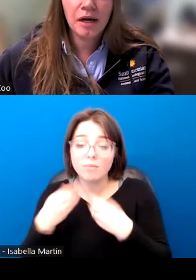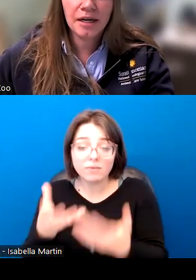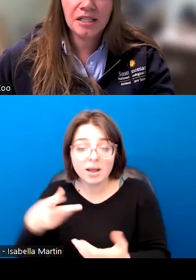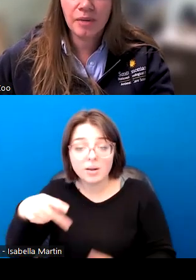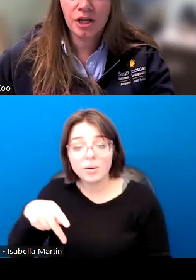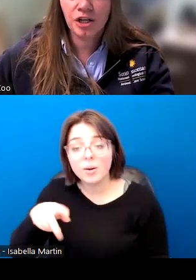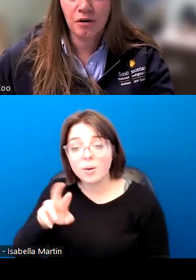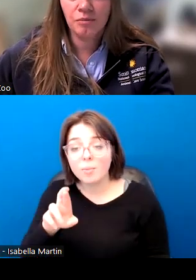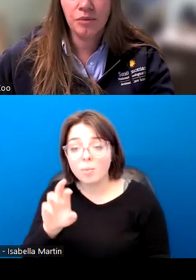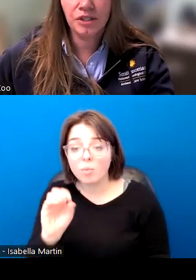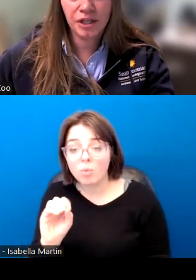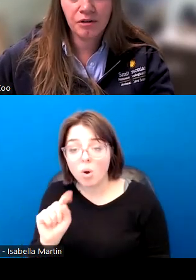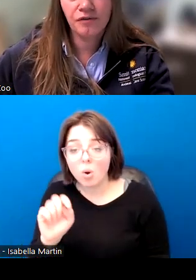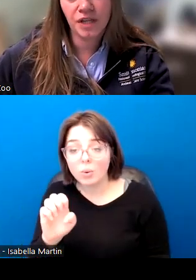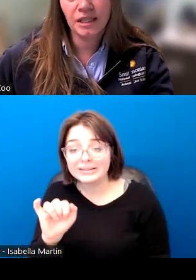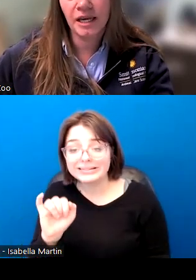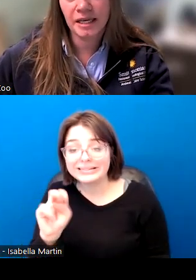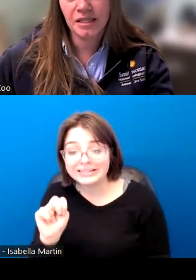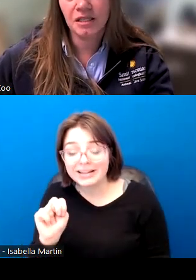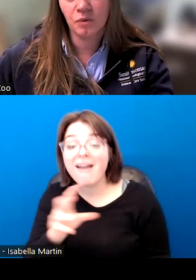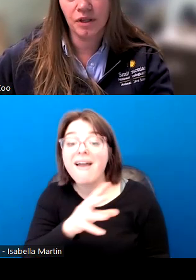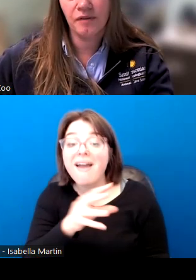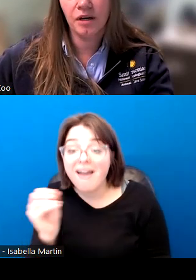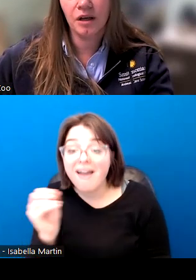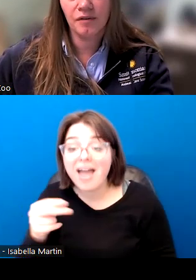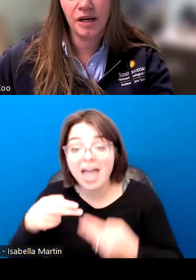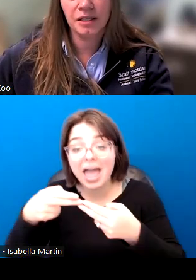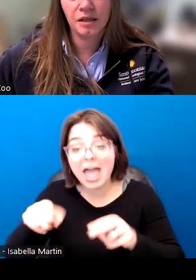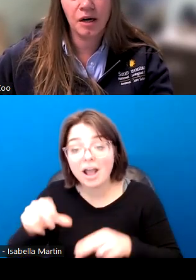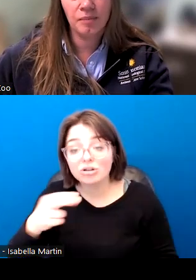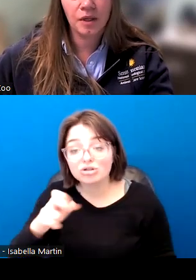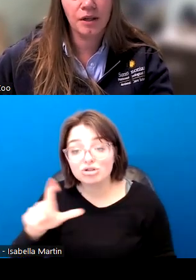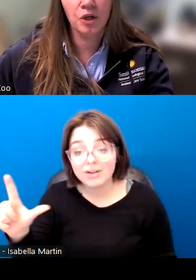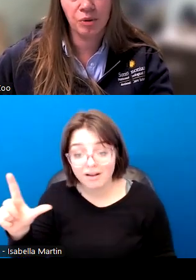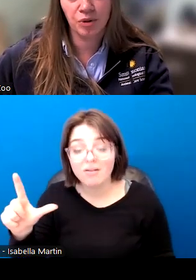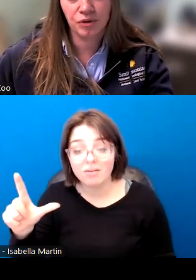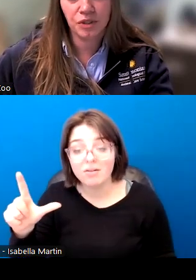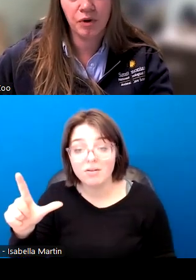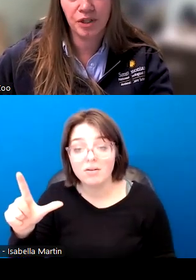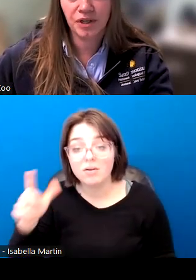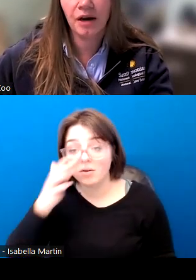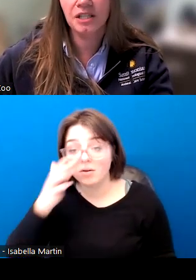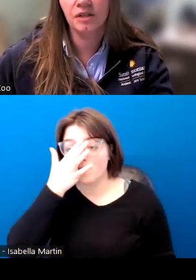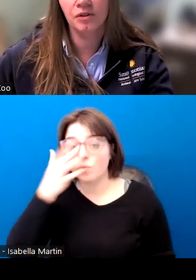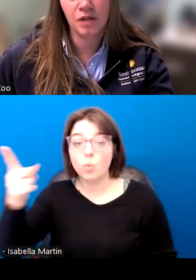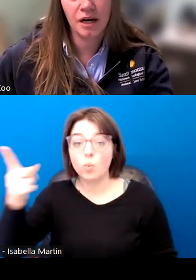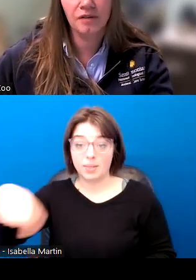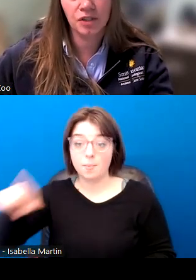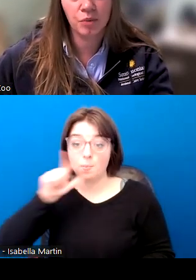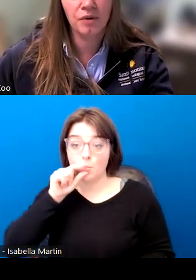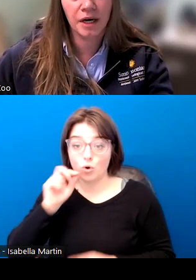add in some egg shell particularly for that laying season when they've got a lot of eggs that are going to be produced. We want to make sure the calcium levels are high enough to support that.